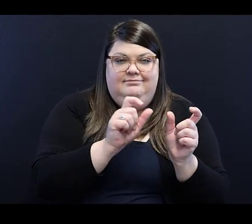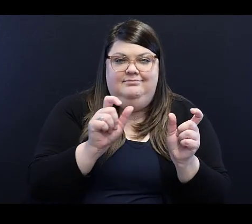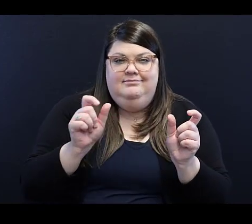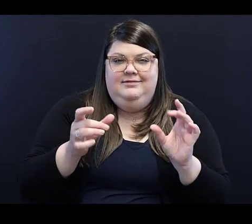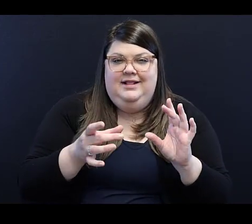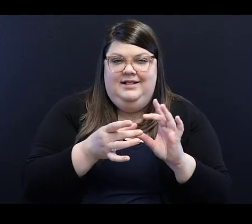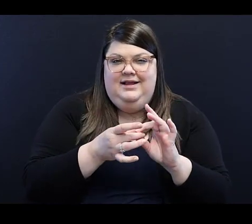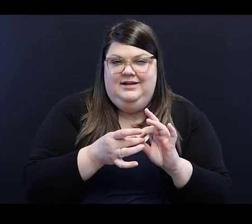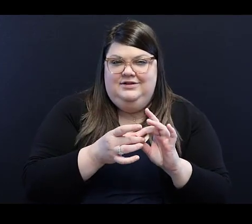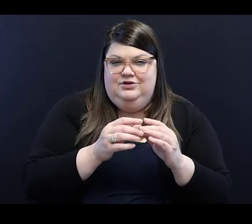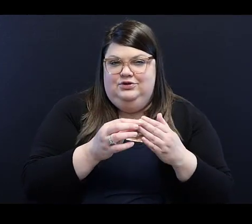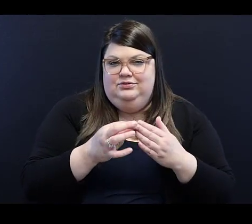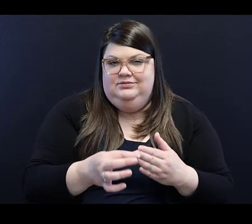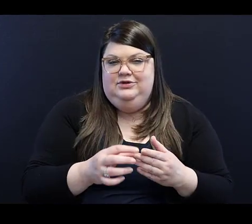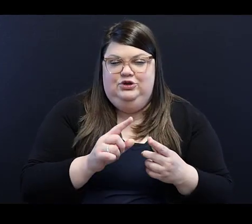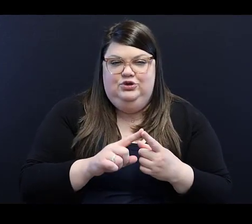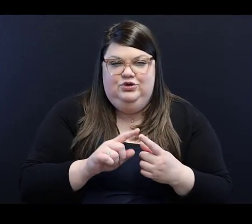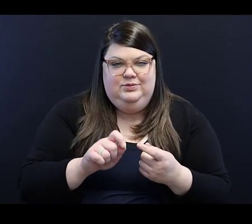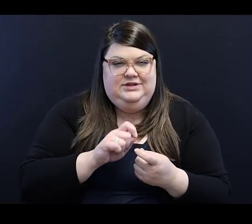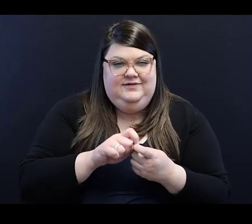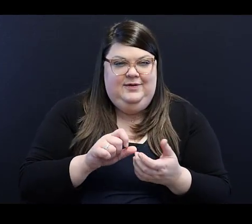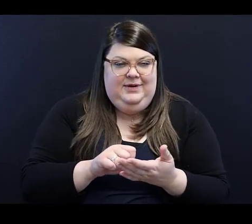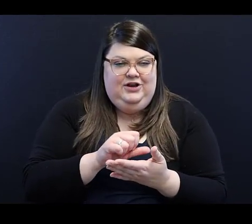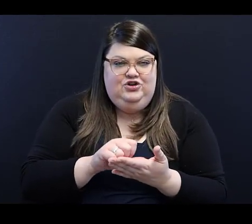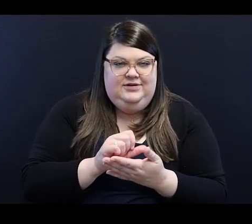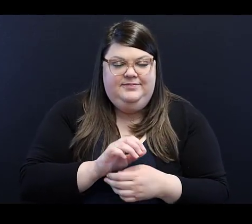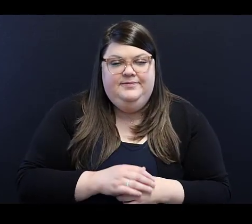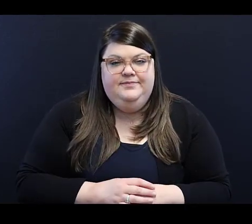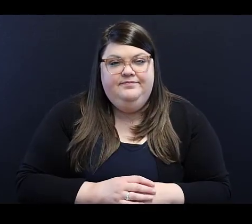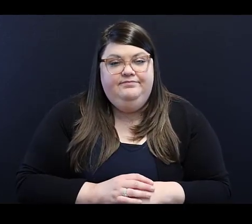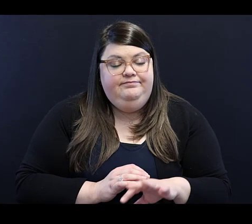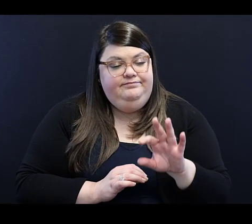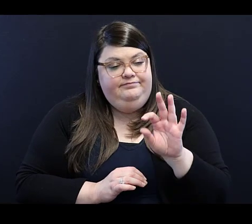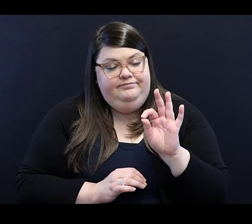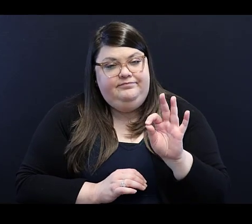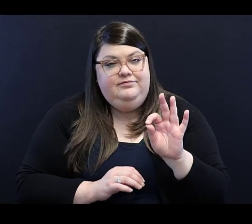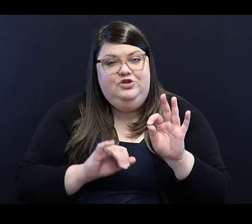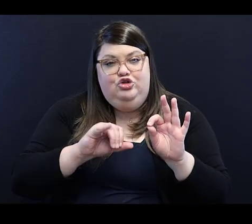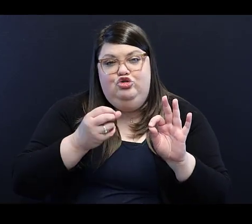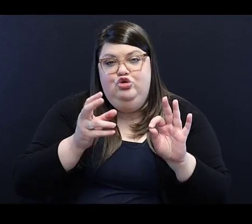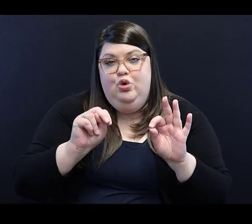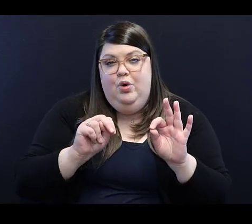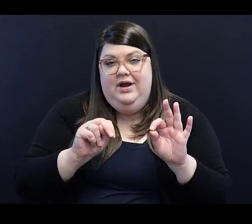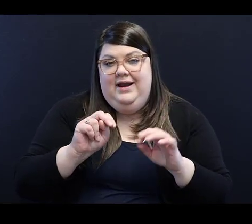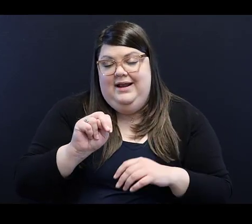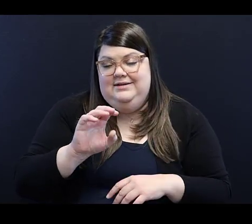direct you to specific NCRTM pages. Select Join the NCRTM Network.